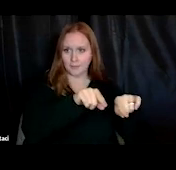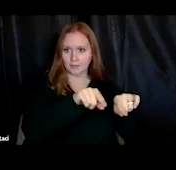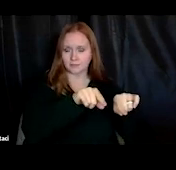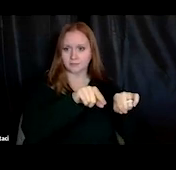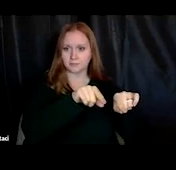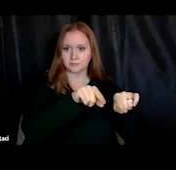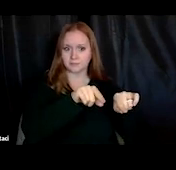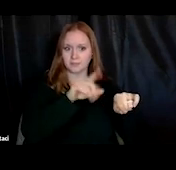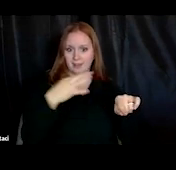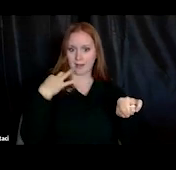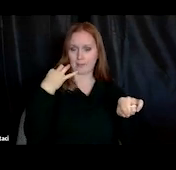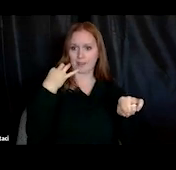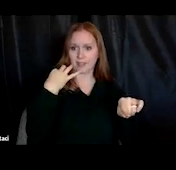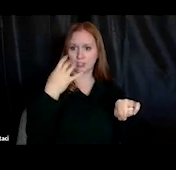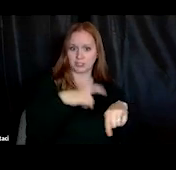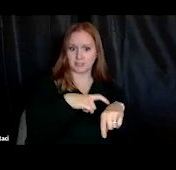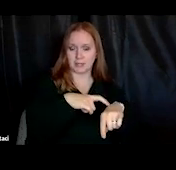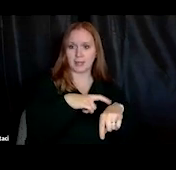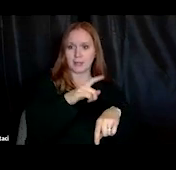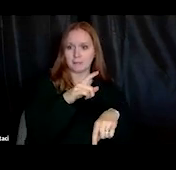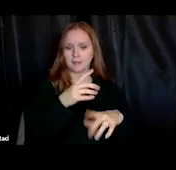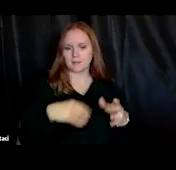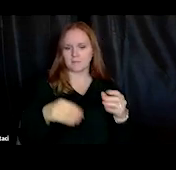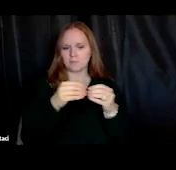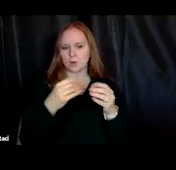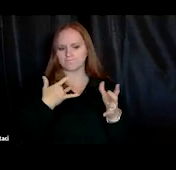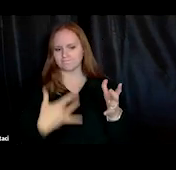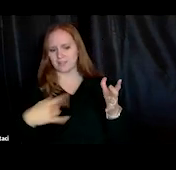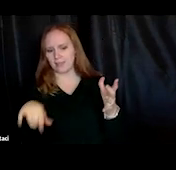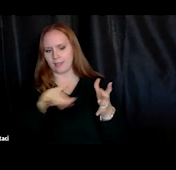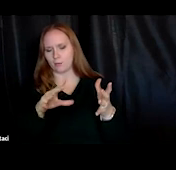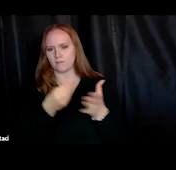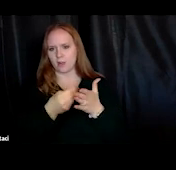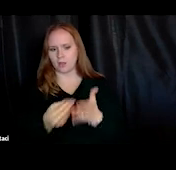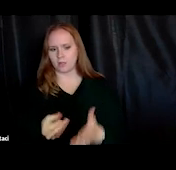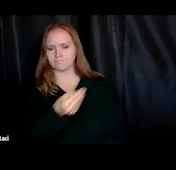the more likely they are to be funded because the more points that they would receive through that process.